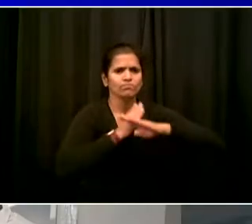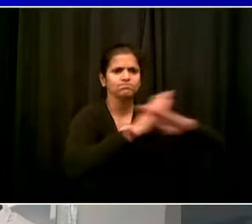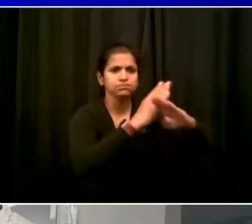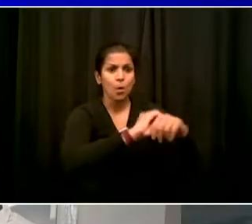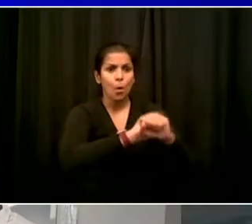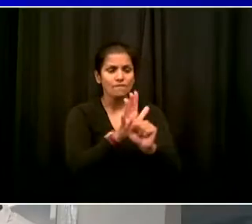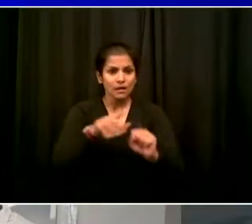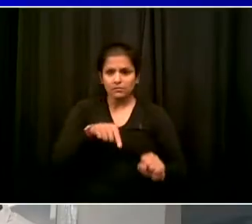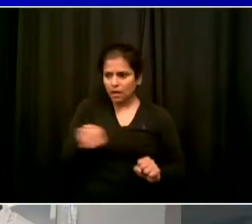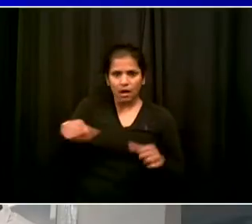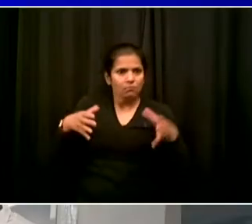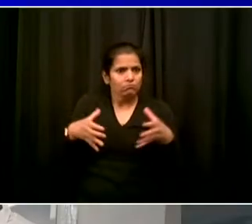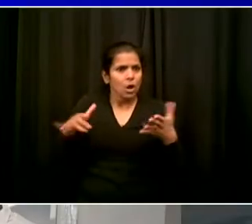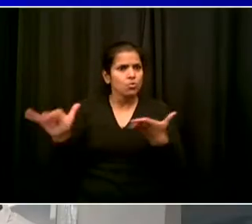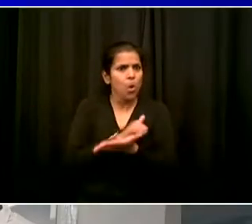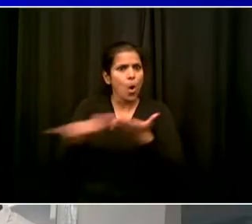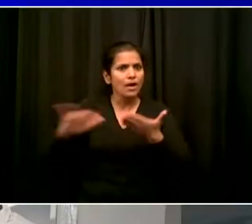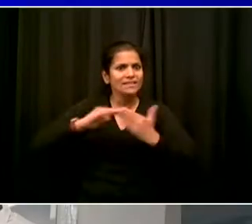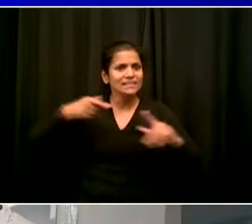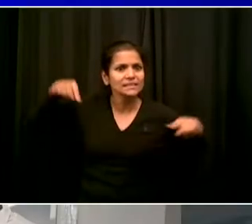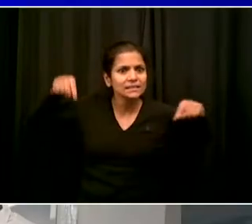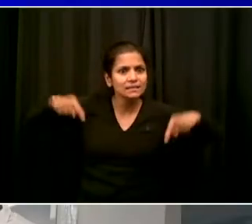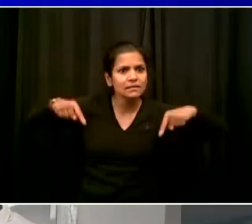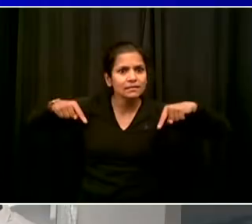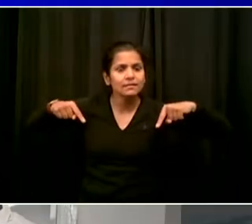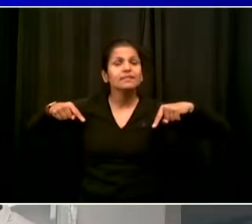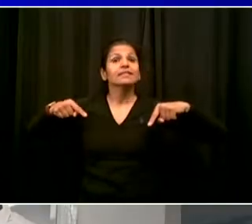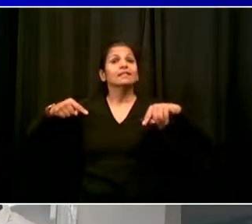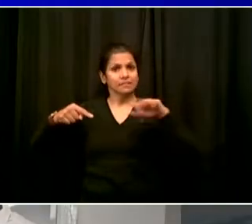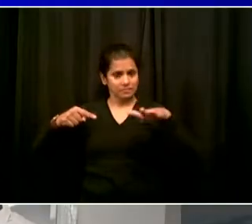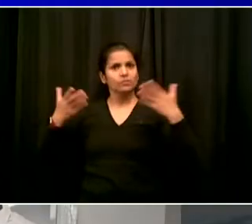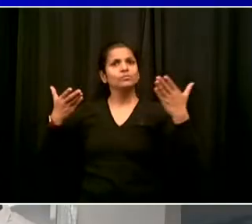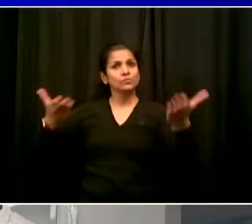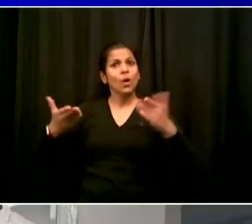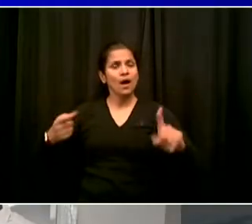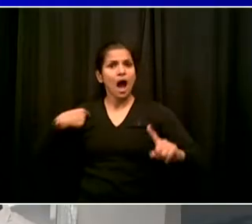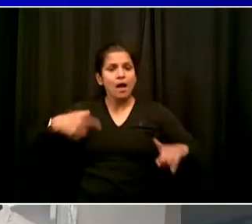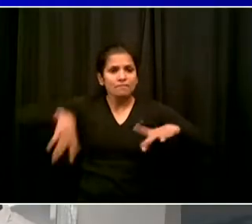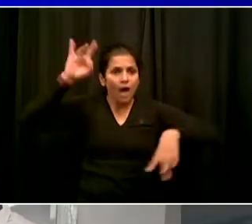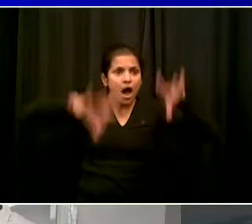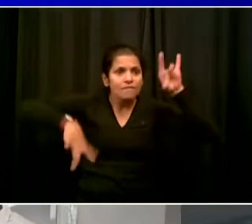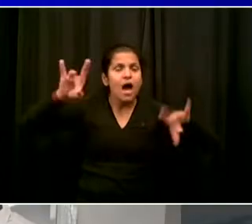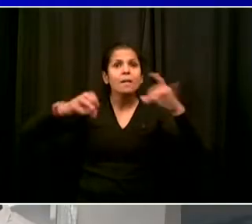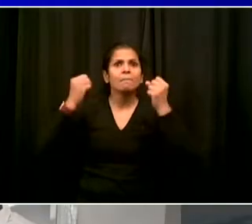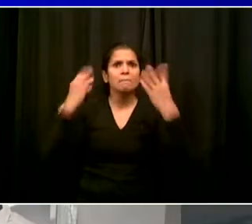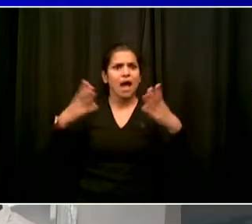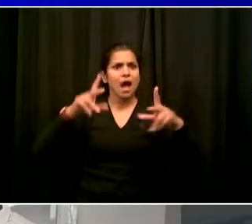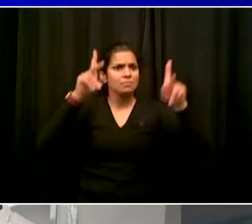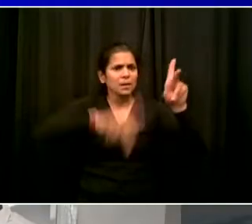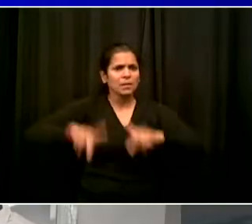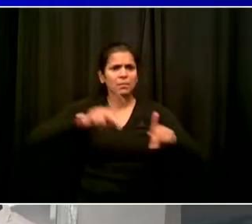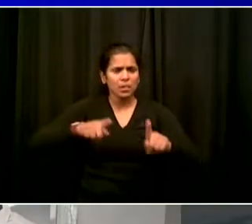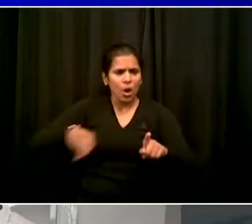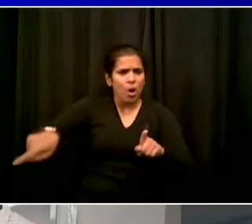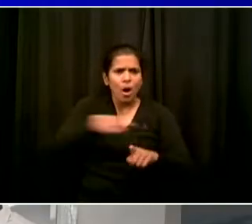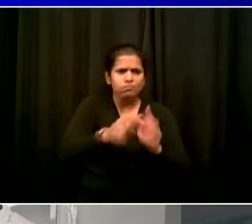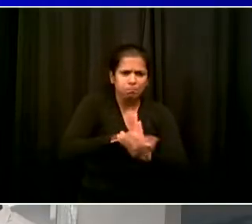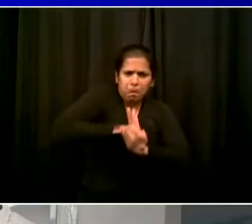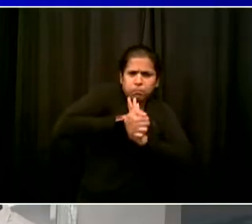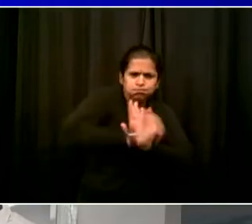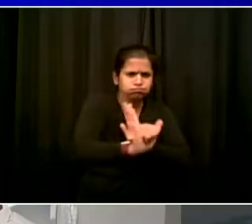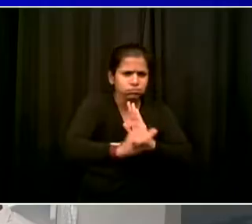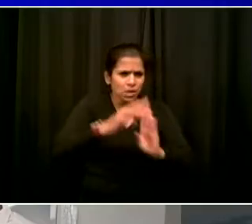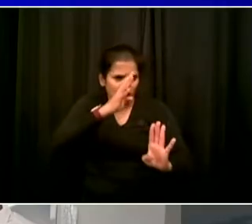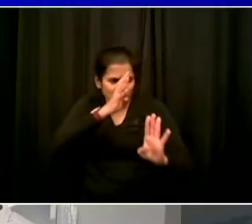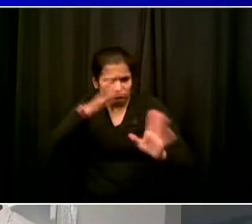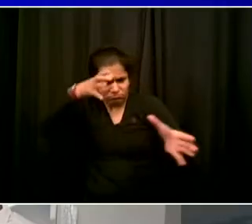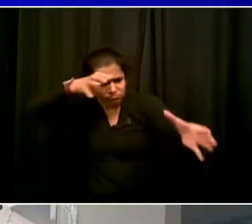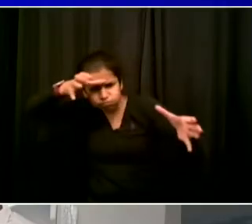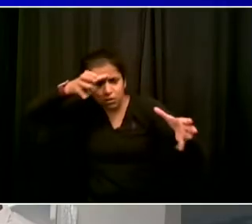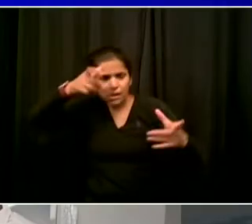HOSPITALS, BRINNINGGG THEM